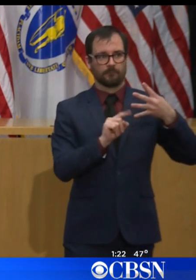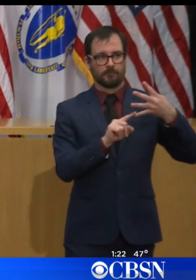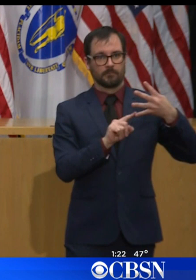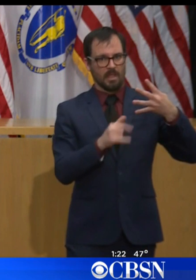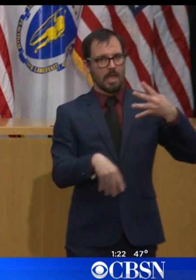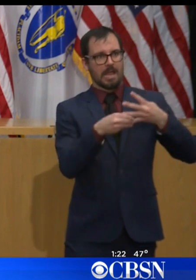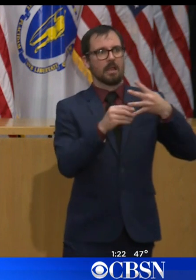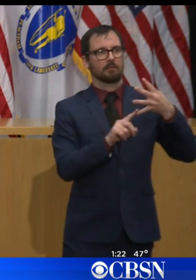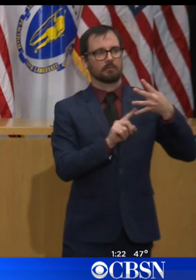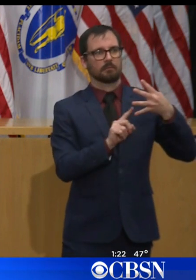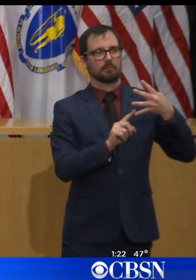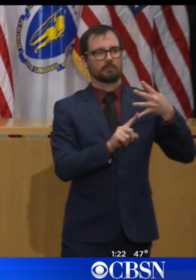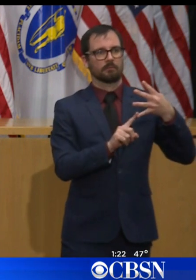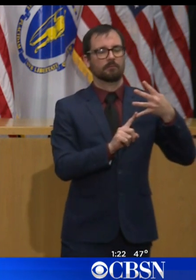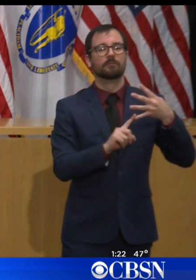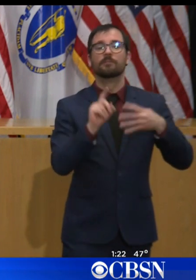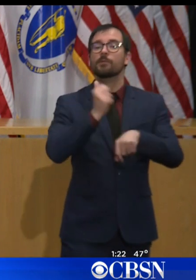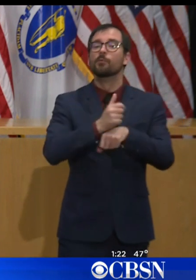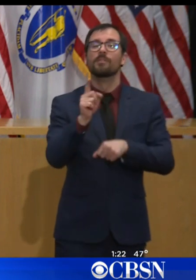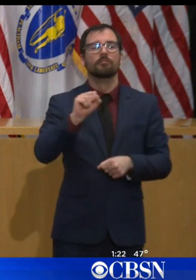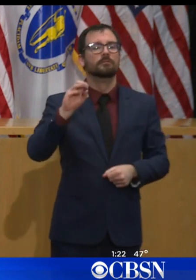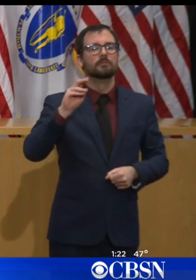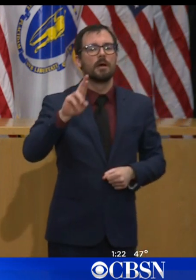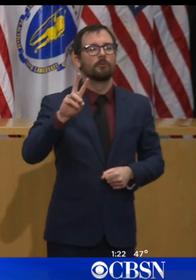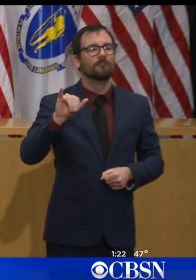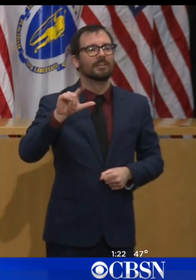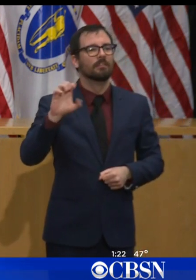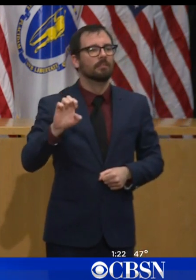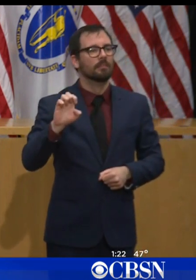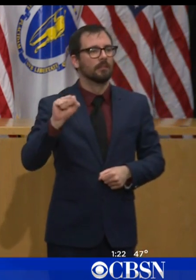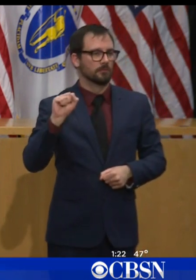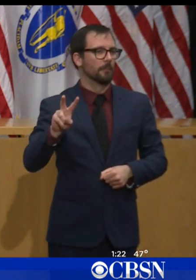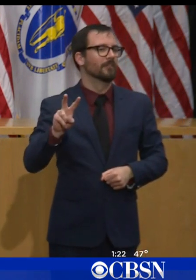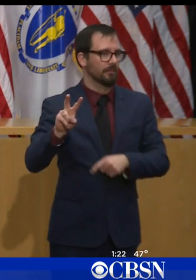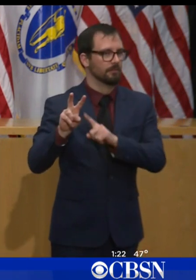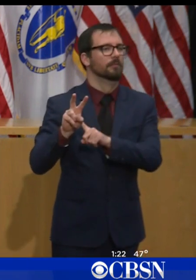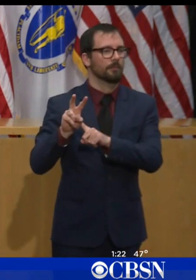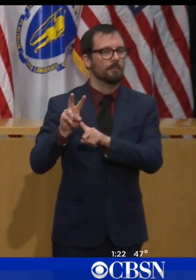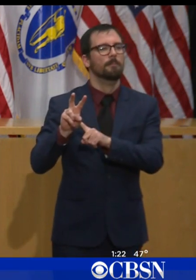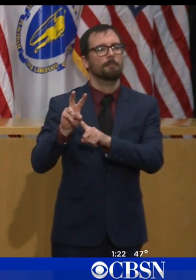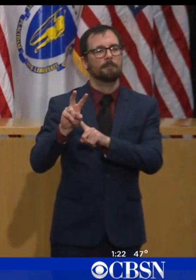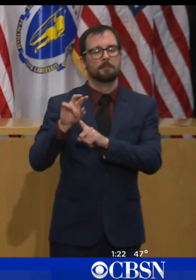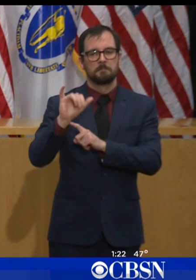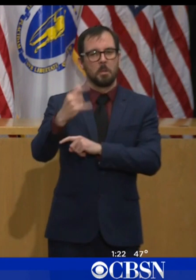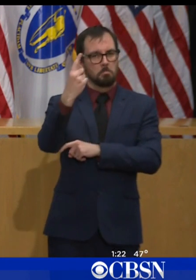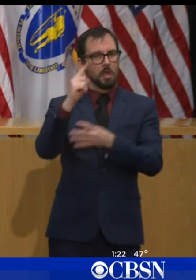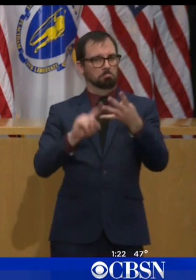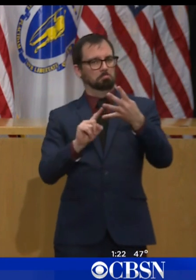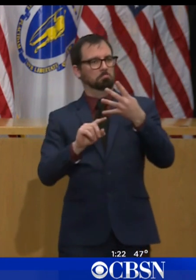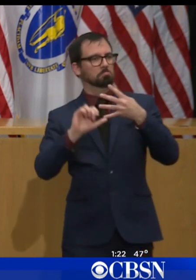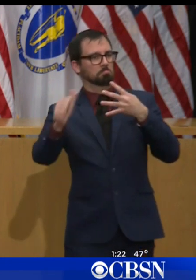SYSTEM IS HOSTED BY PARTNERS HEALTHCARE AT THE CURRENTLY VACANT SOMERVILLE KMART SITE ADJACENT